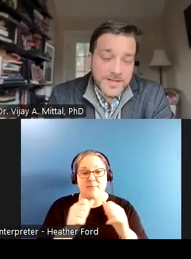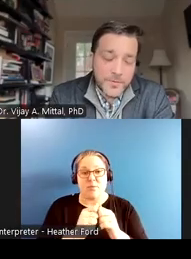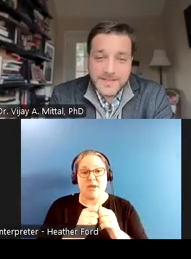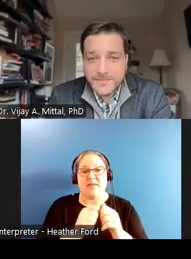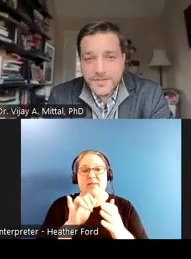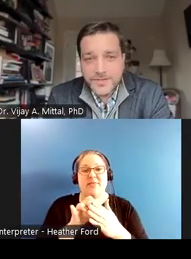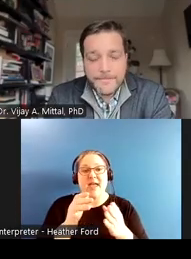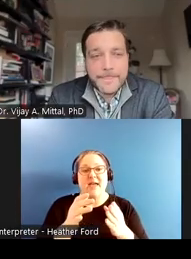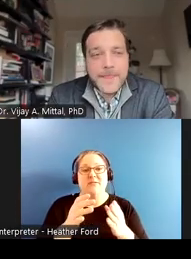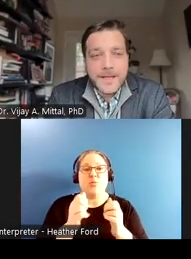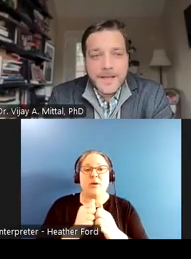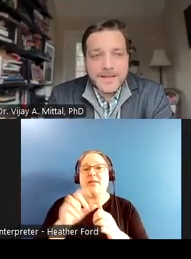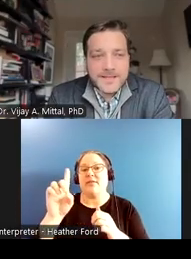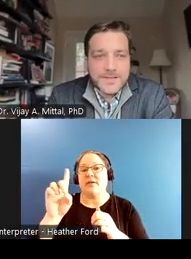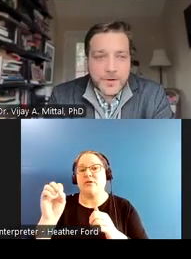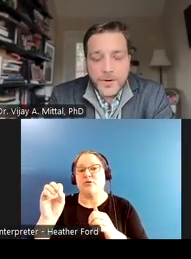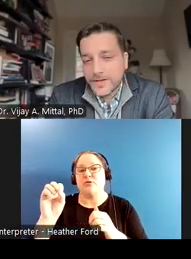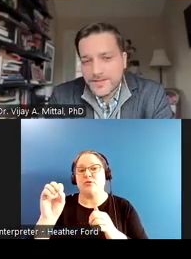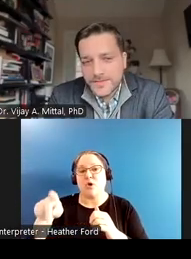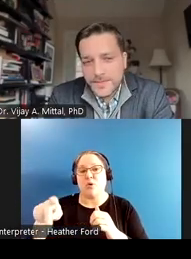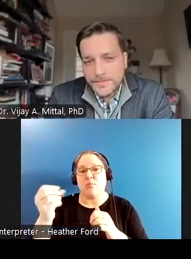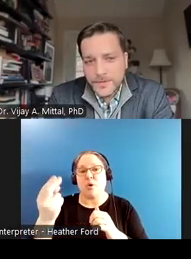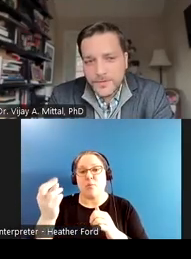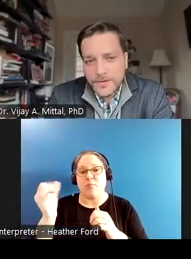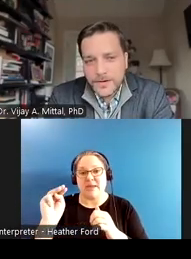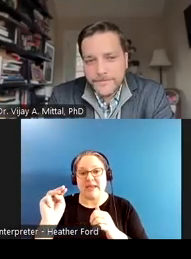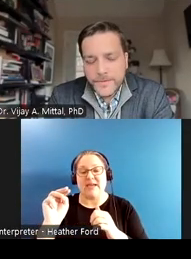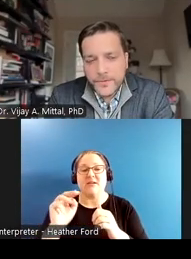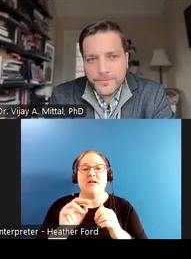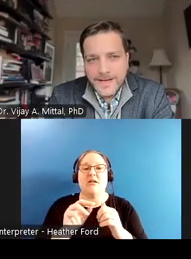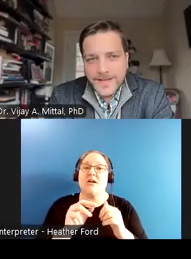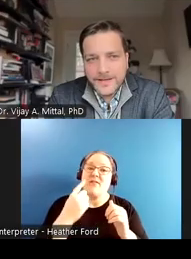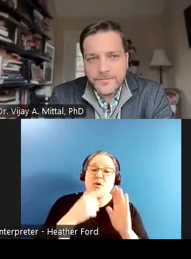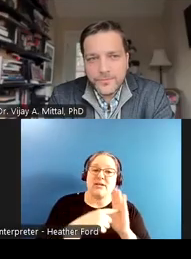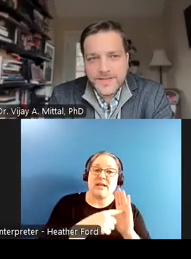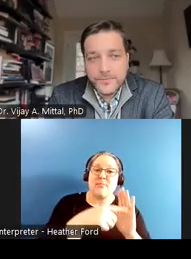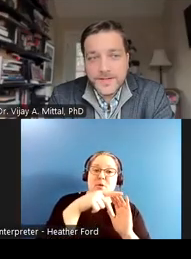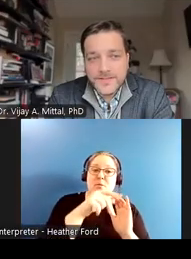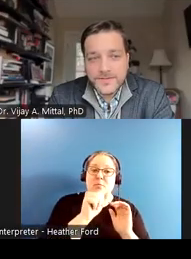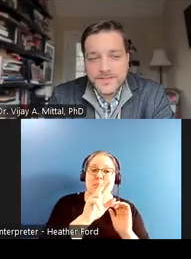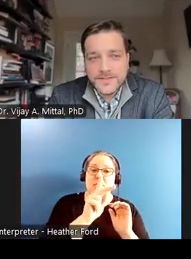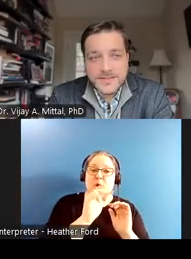dopamine dimension. In cases where Parkinson's people are um overmedicated, we we start to see